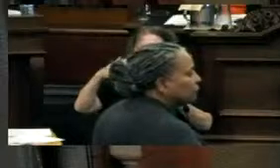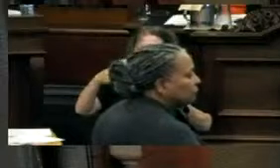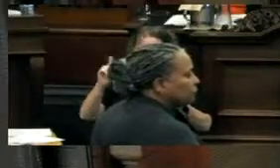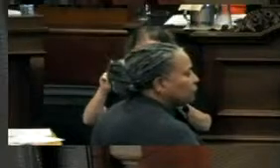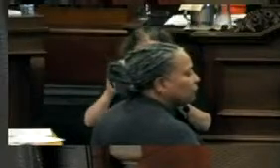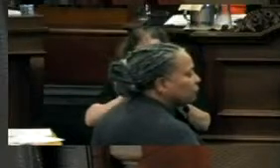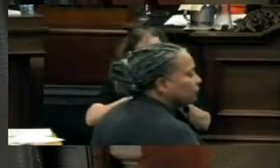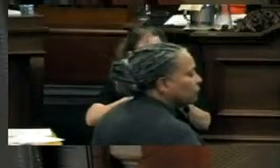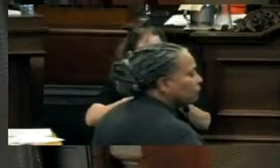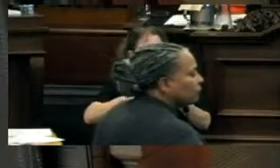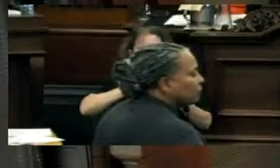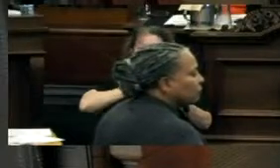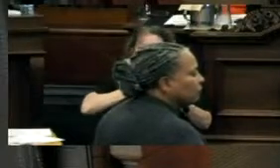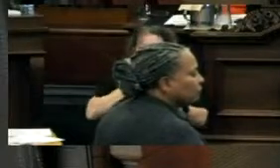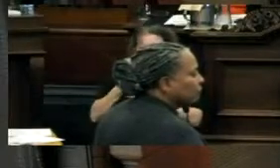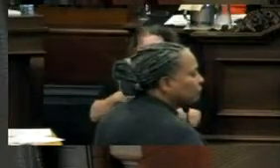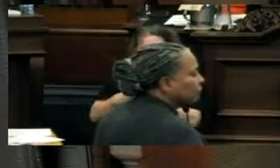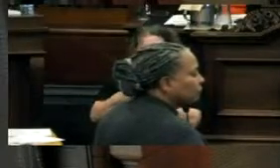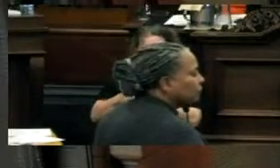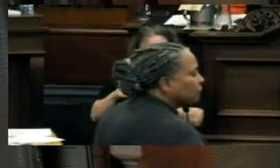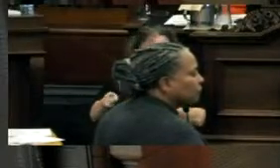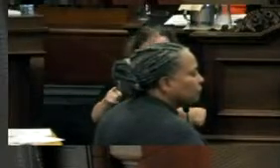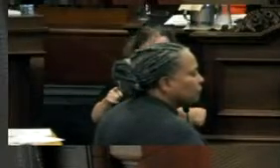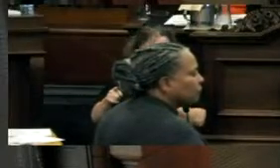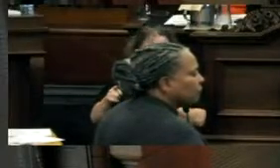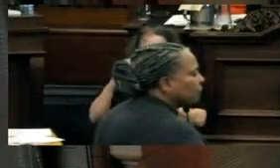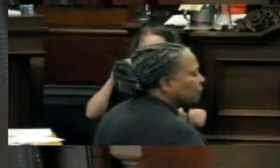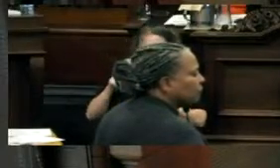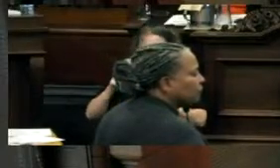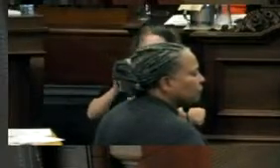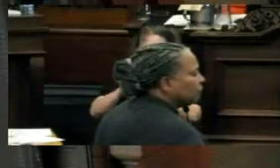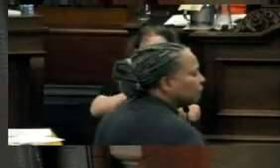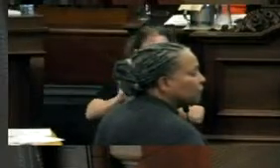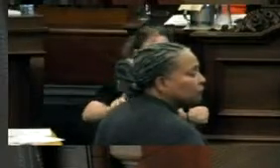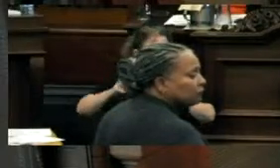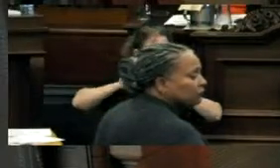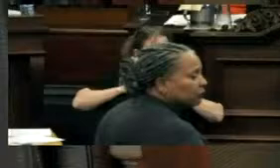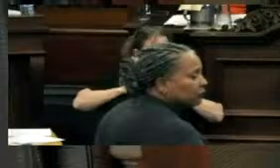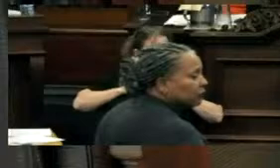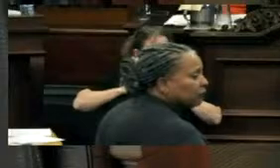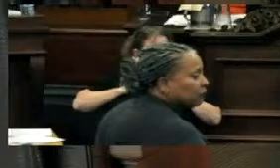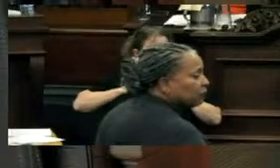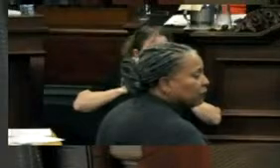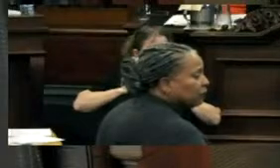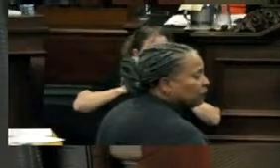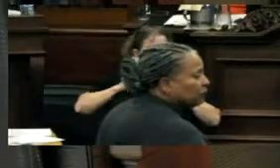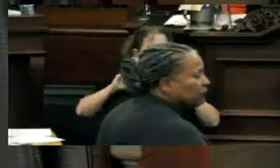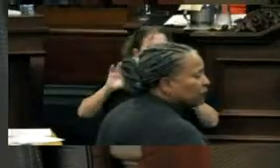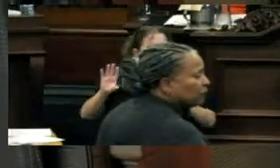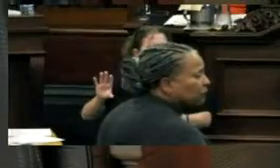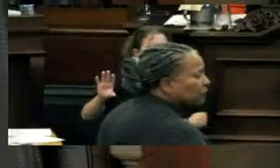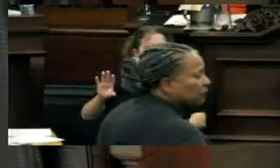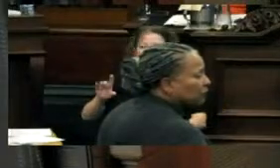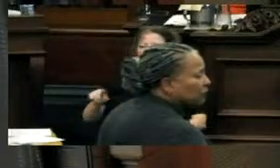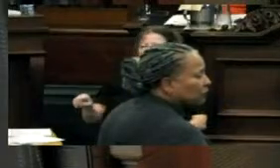case would be city Counsel, PAB, RPD, and my preliminary